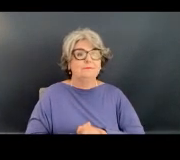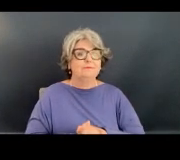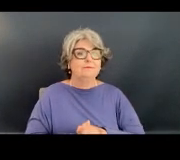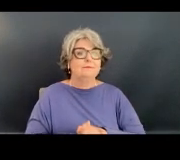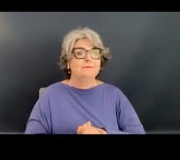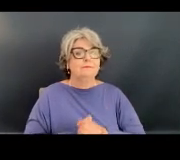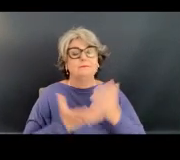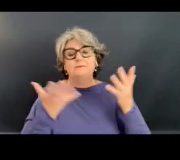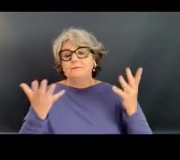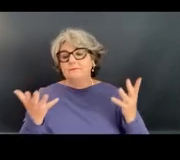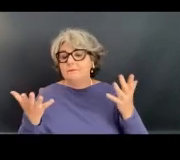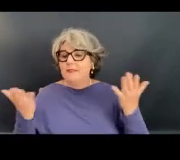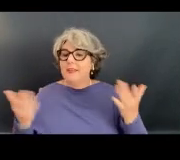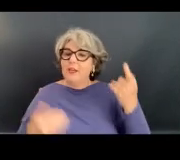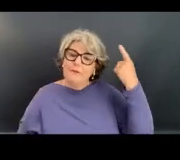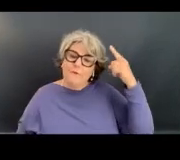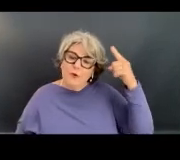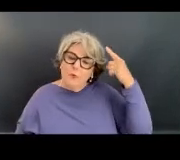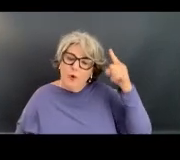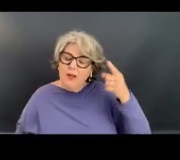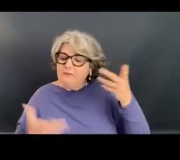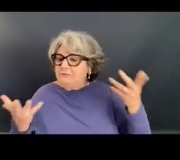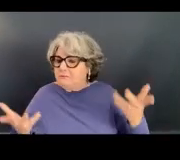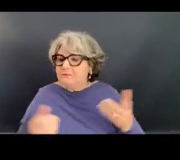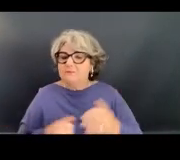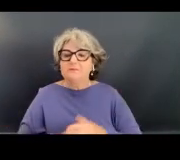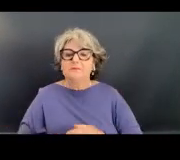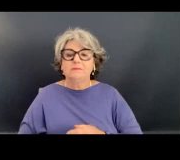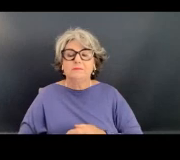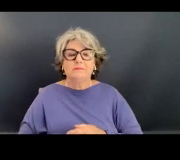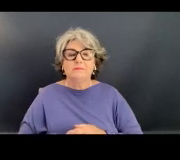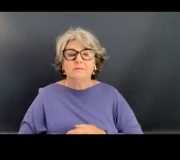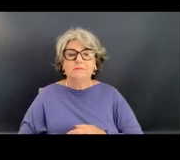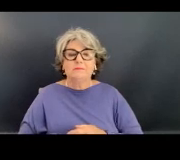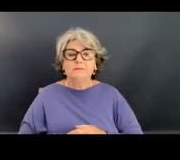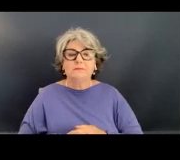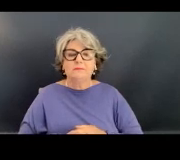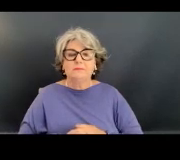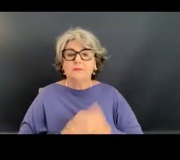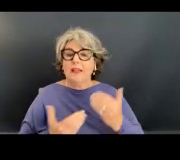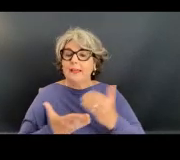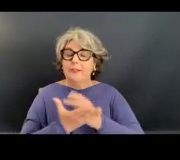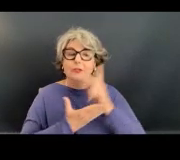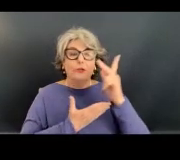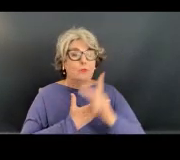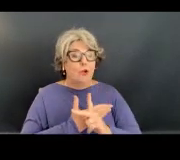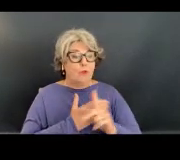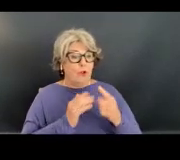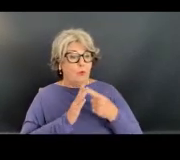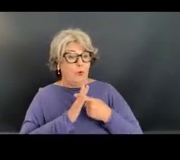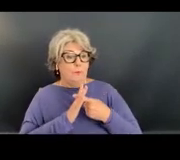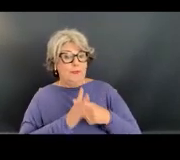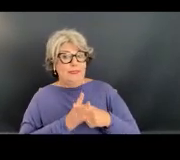So why am I hearing what am I presenting about? I am presenting about a new program that we're starting. So I don't have any solutions yet.